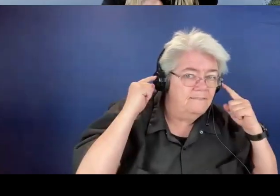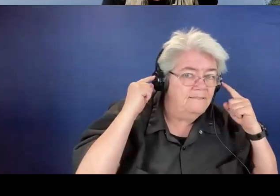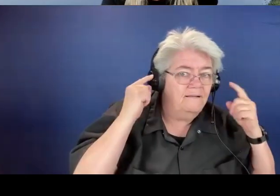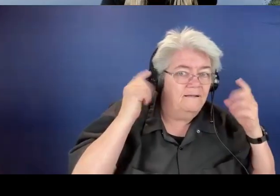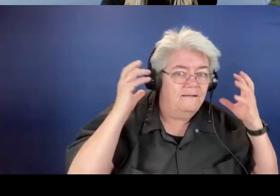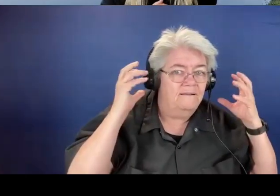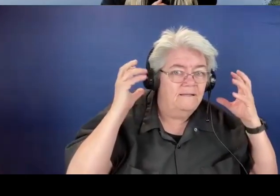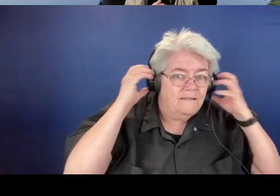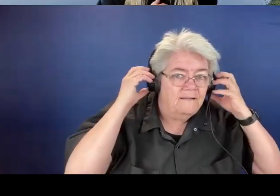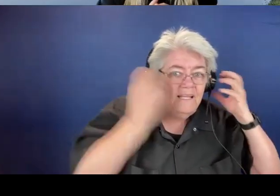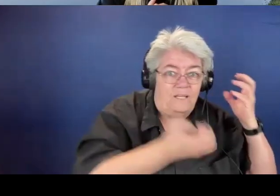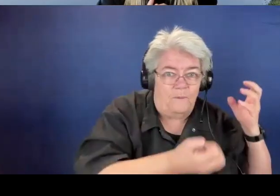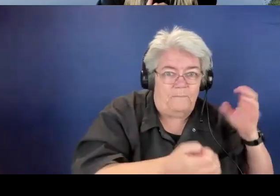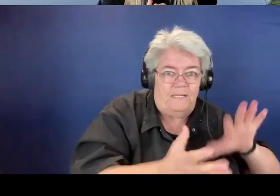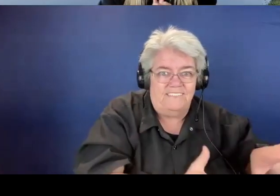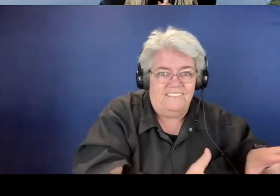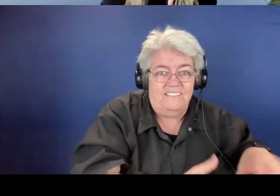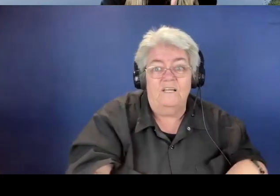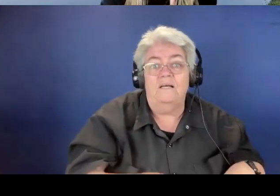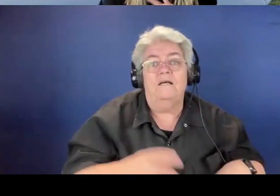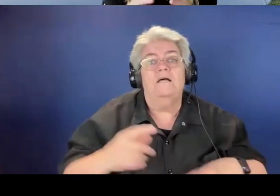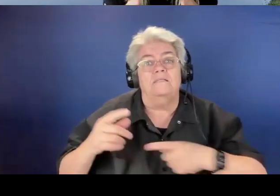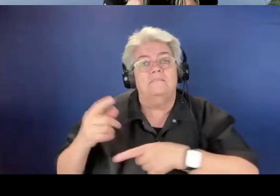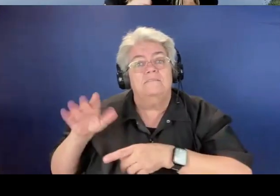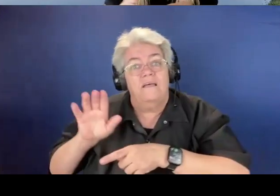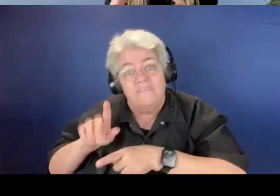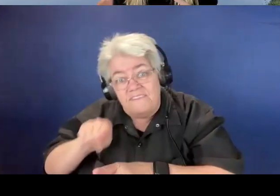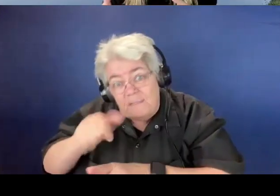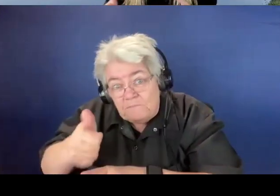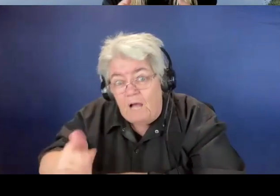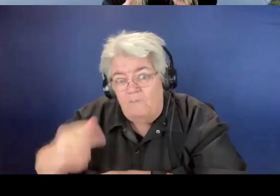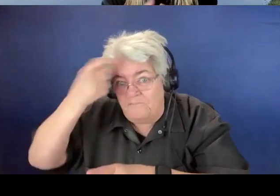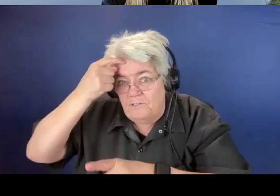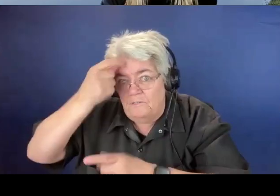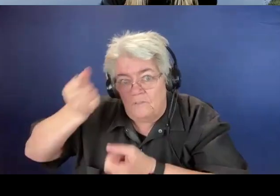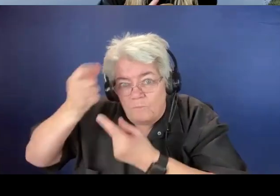Or number four, maybe the child and the language that you're using with that